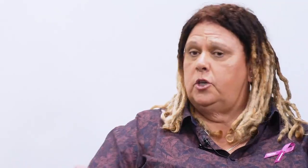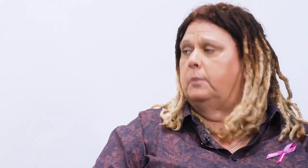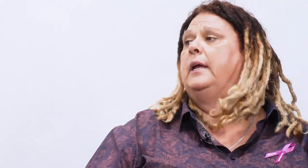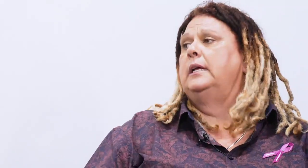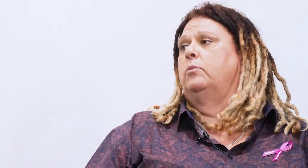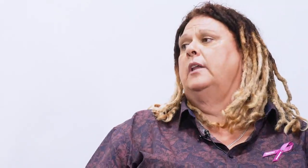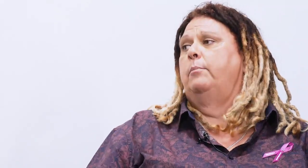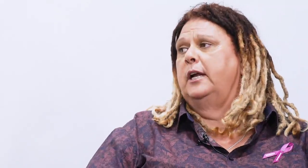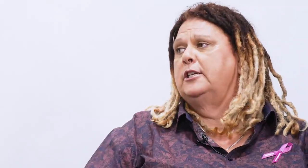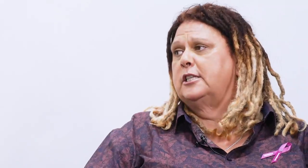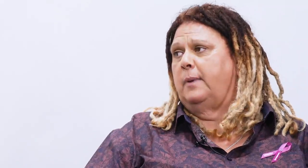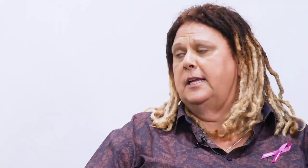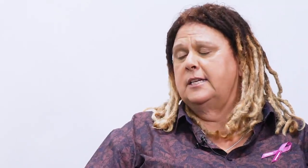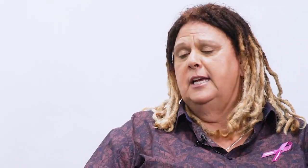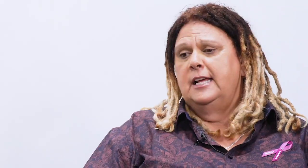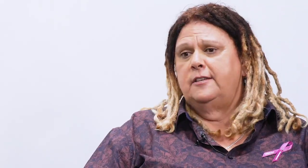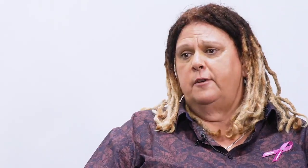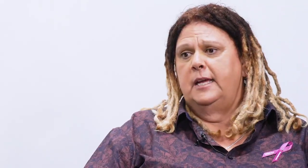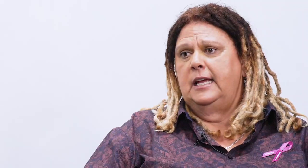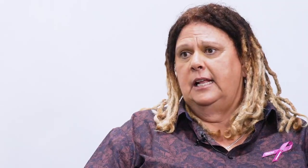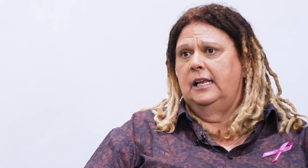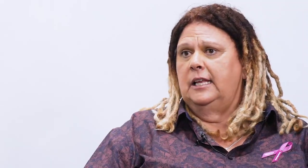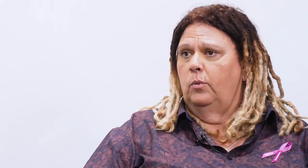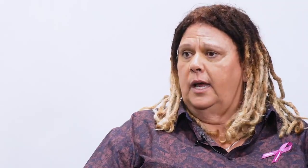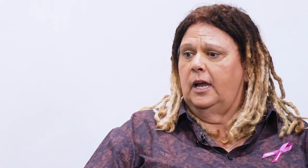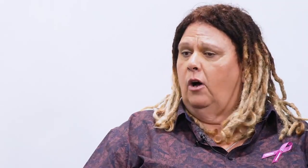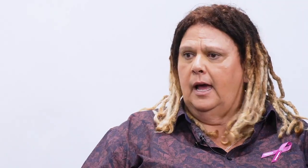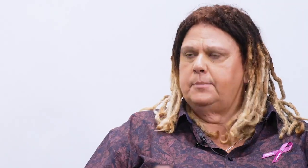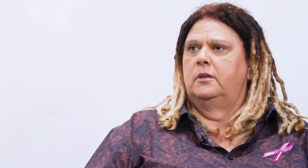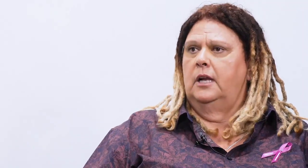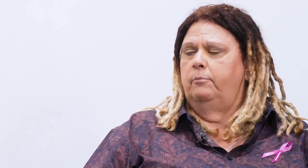as human beings and what they bring to the space is for me clearly the way to go. I absolutely